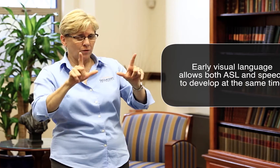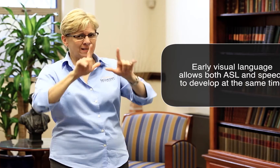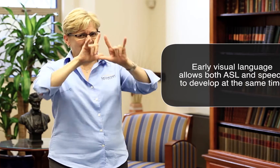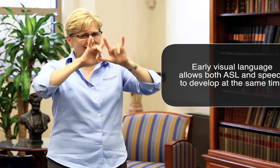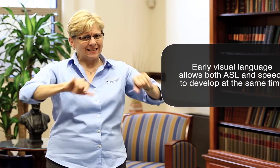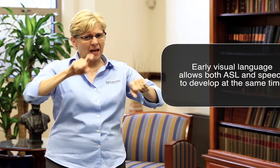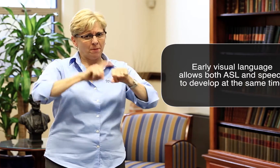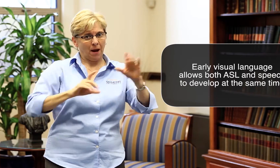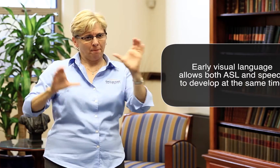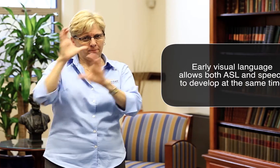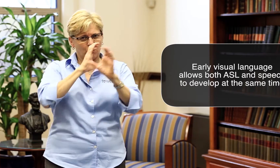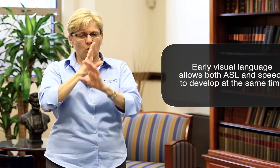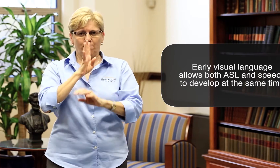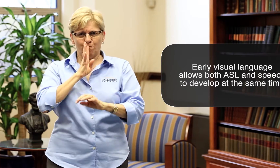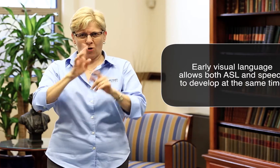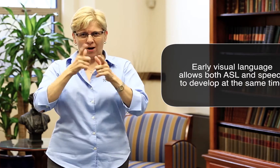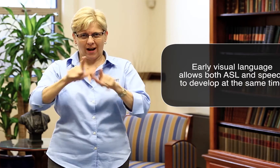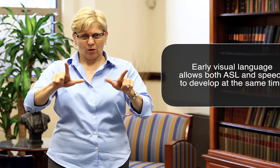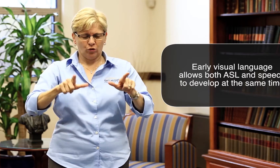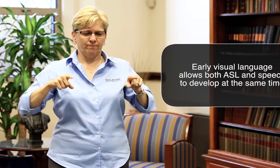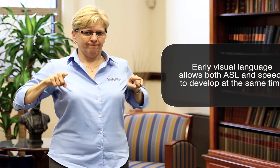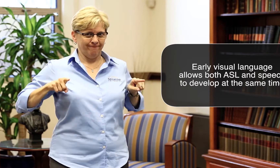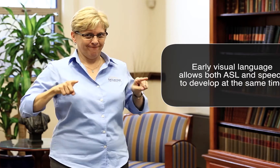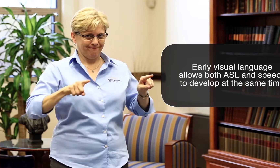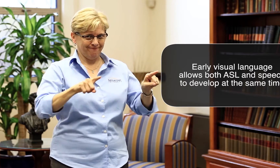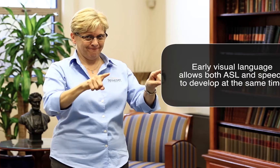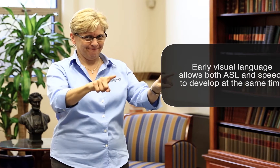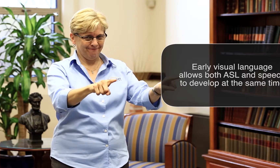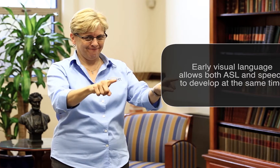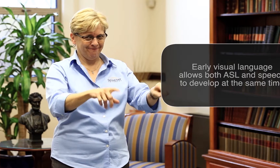while at the same time, exploring the use of spoken English.